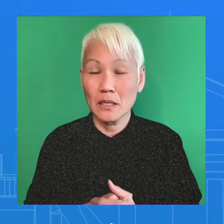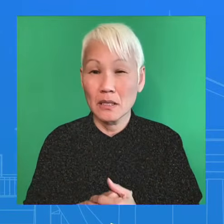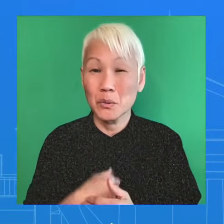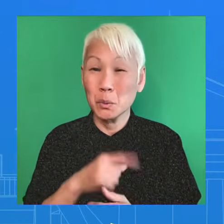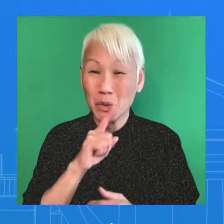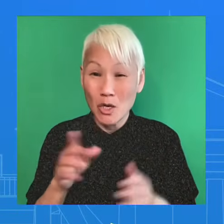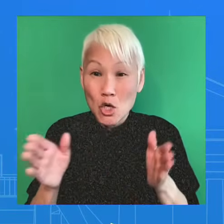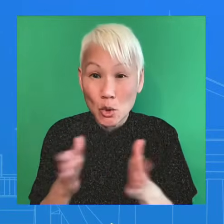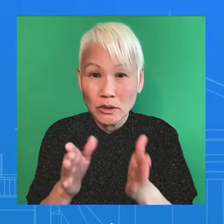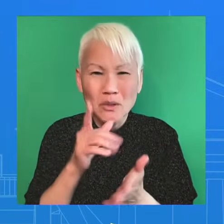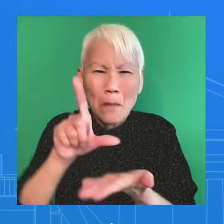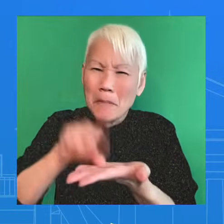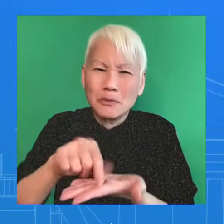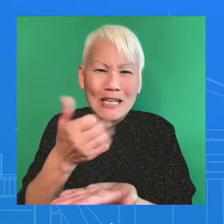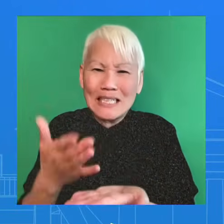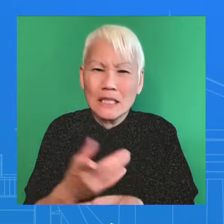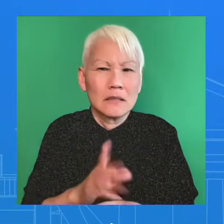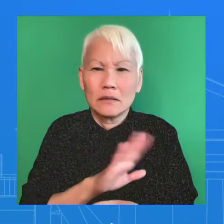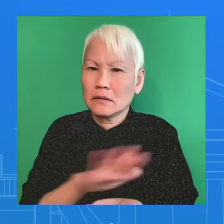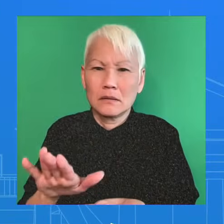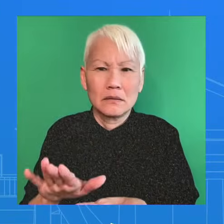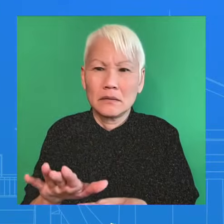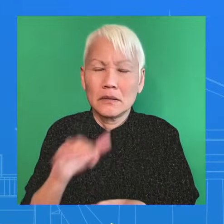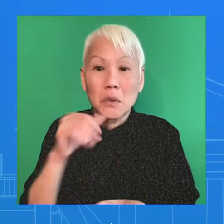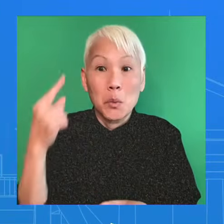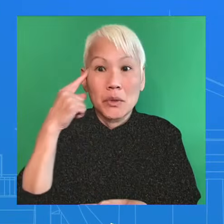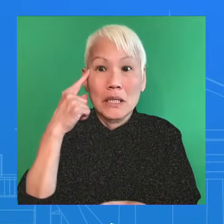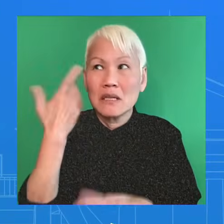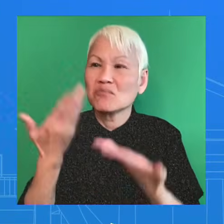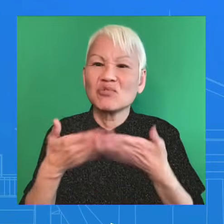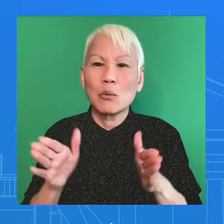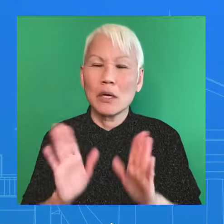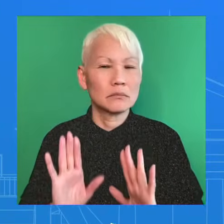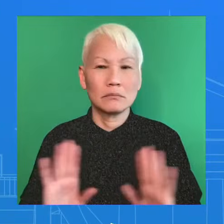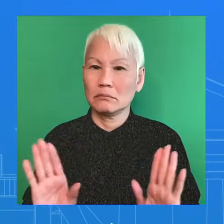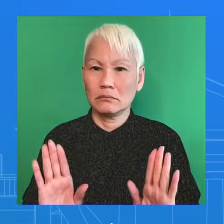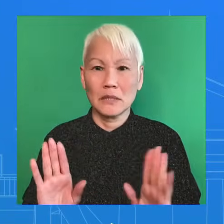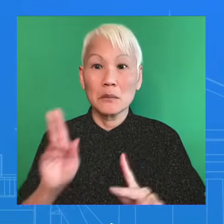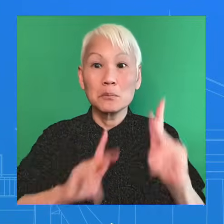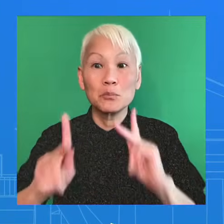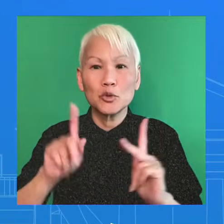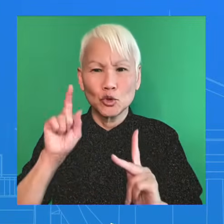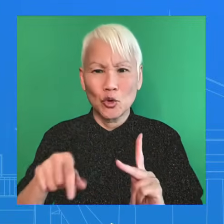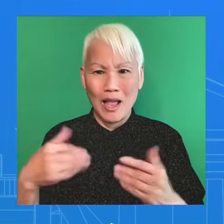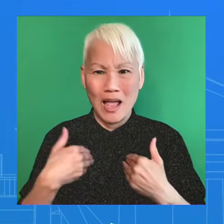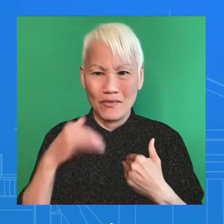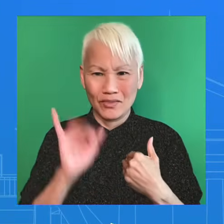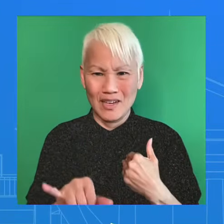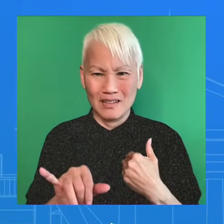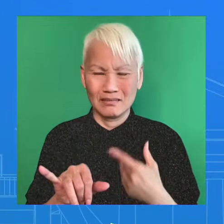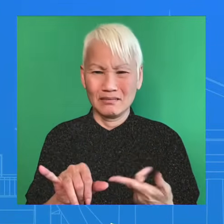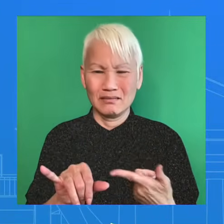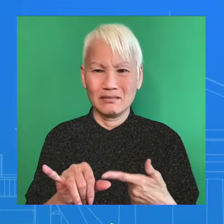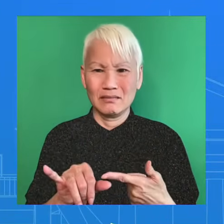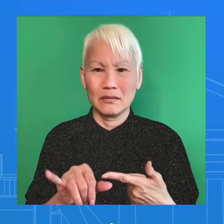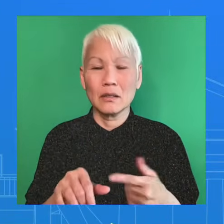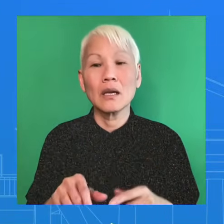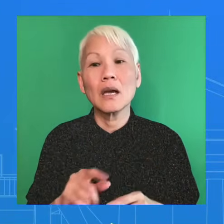belongs in the public domain. That said, the more we have come to learn over time -- and this is what the President was referring to